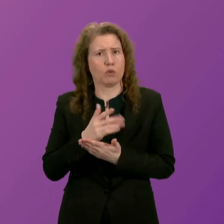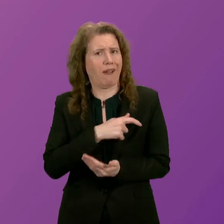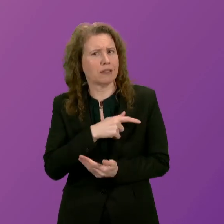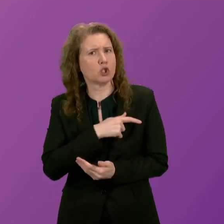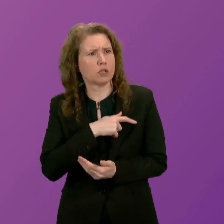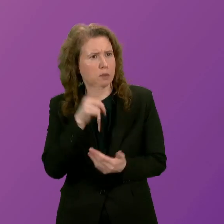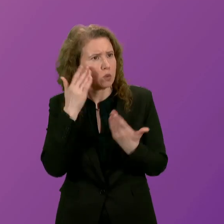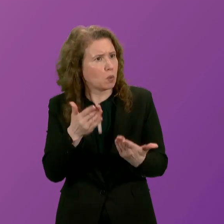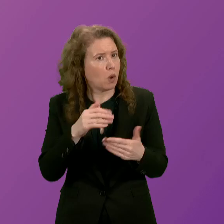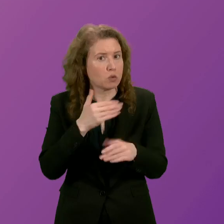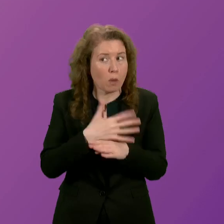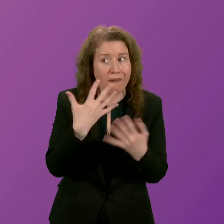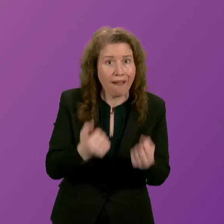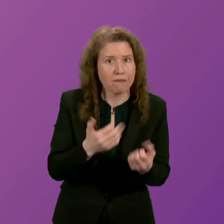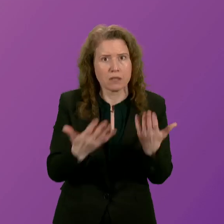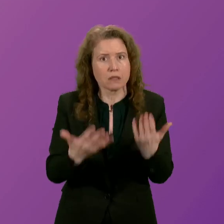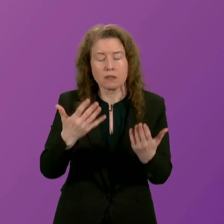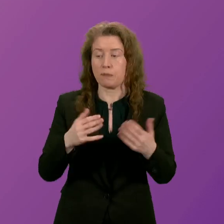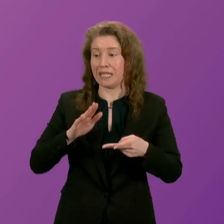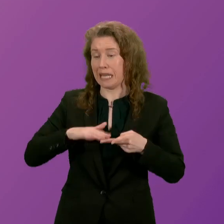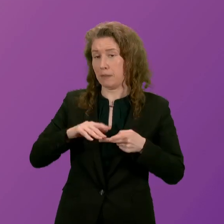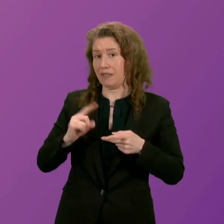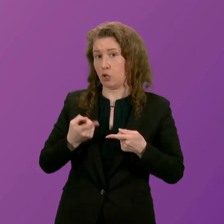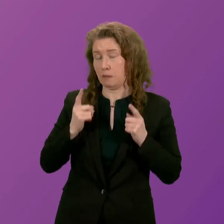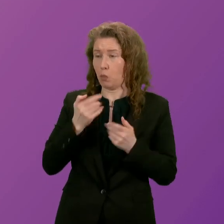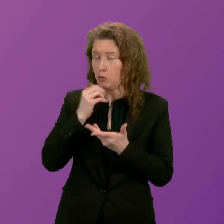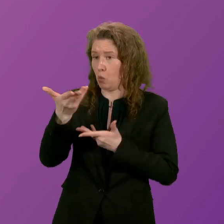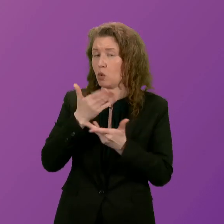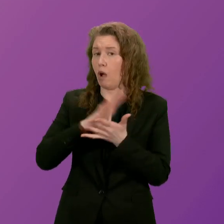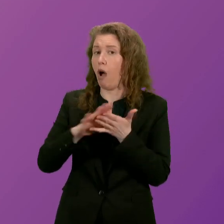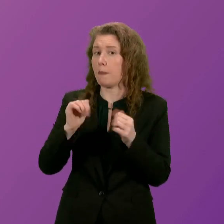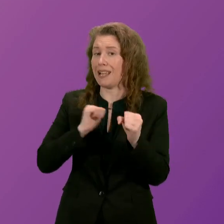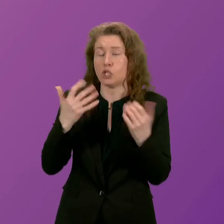time. The Deputy First Minister is speaking with Harbour Energy on the matter today.